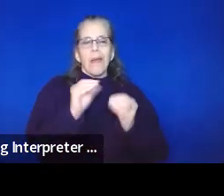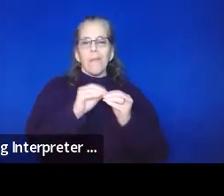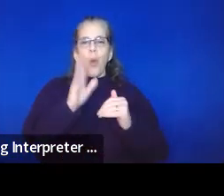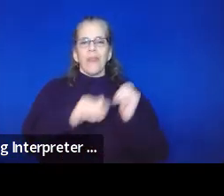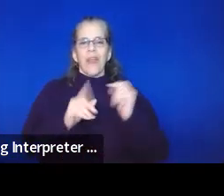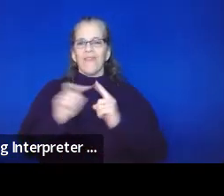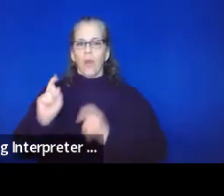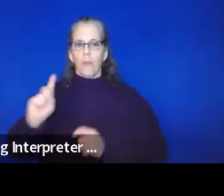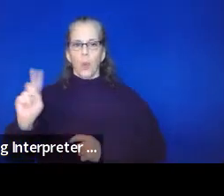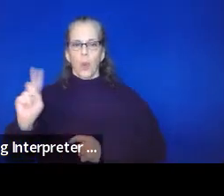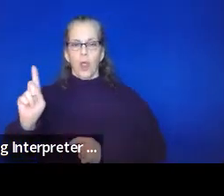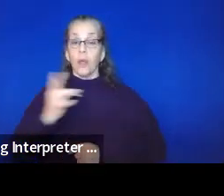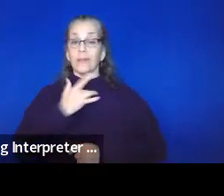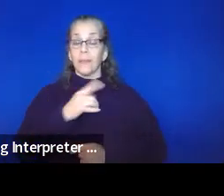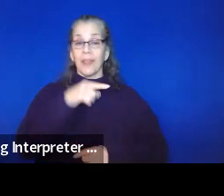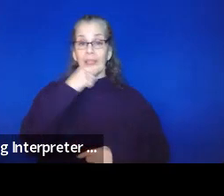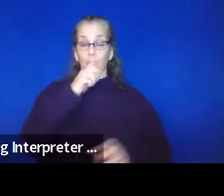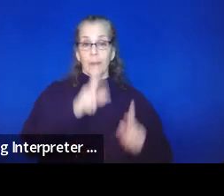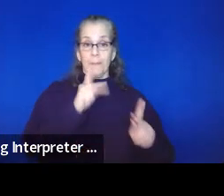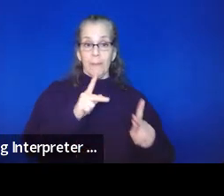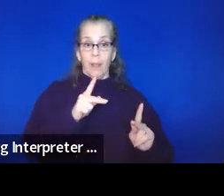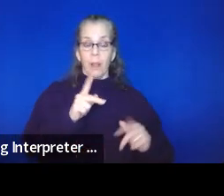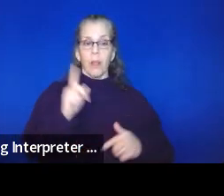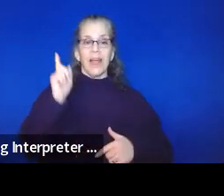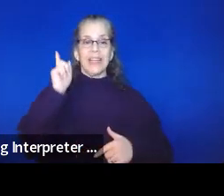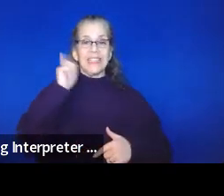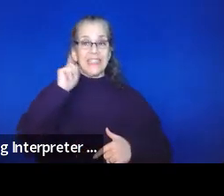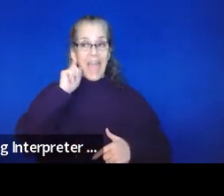Typically with hearing people, sounds are objects moving in space, they are objects